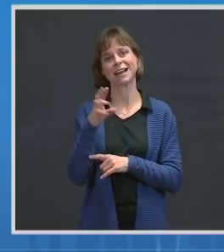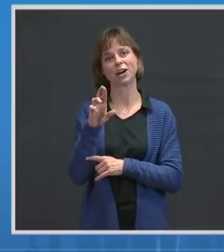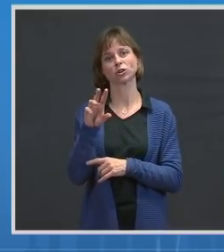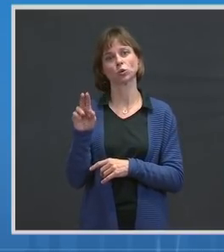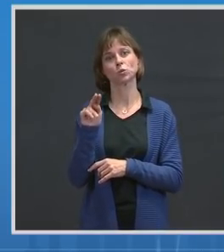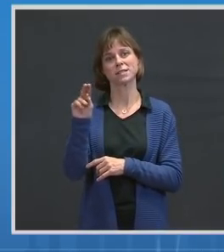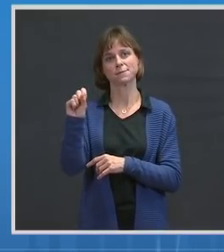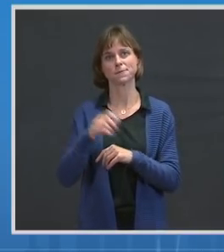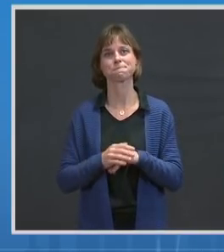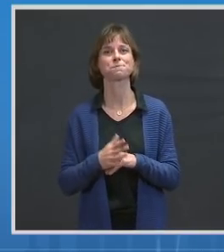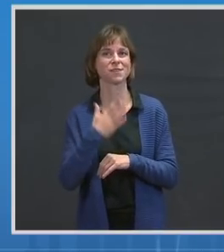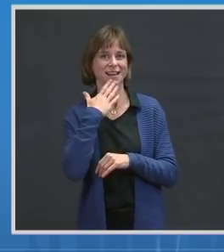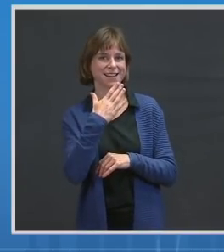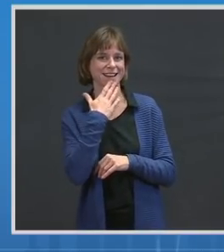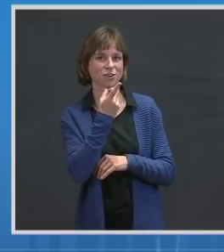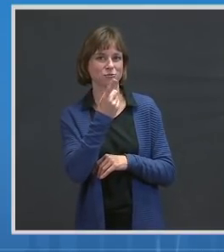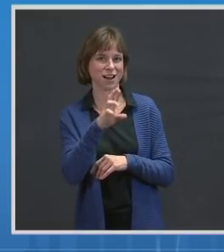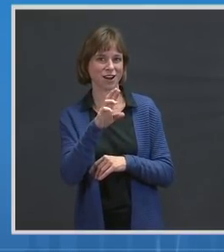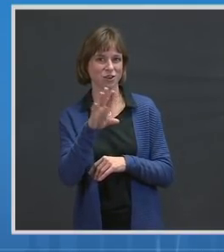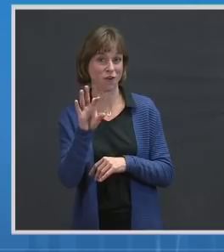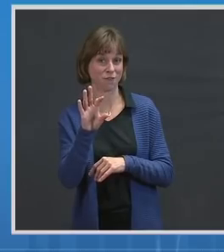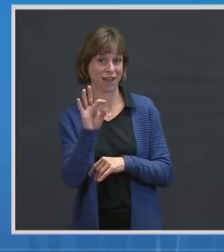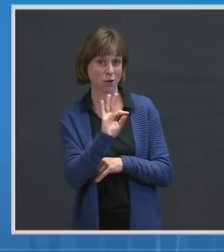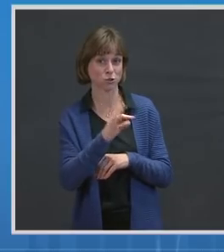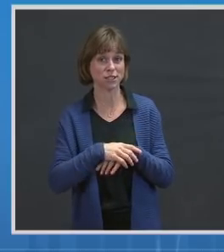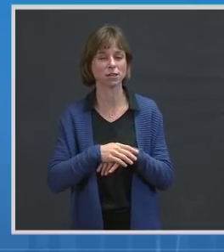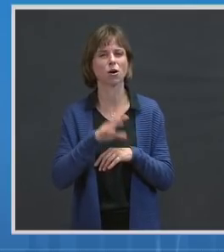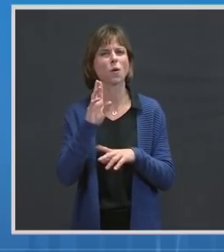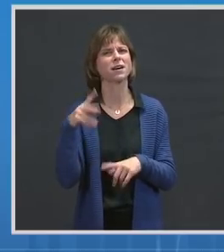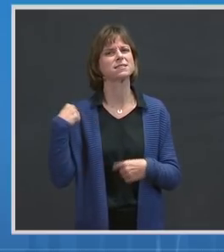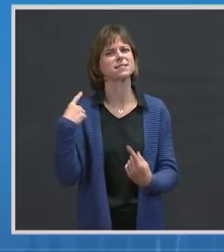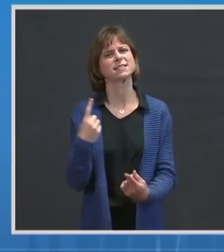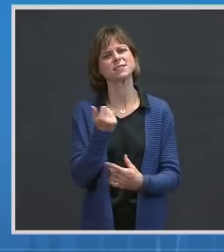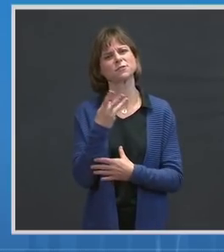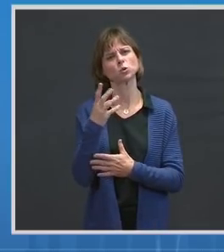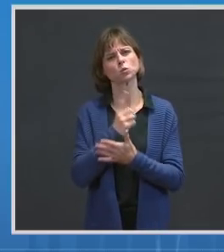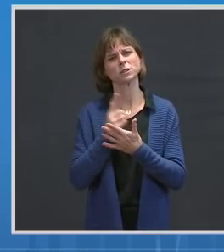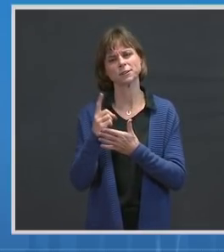Dr. Nunez-Smith: Thank you so much, Dr. Fauci. So, over these past few weeks, you know, I've been --